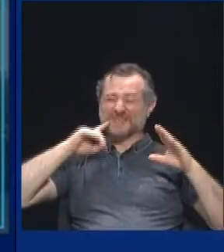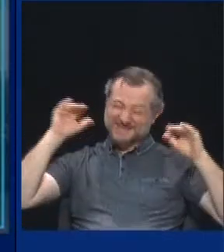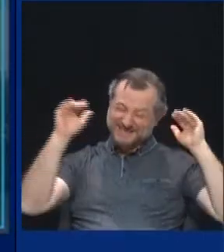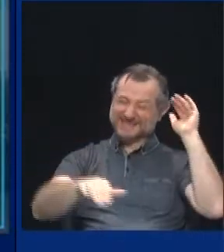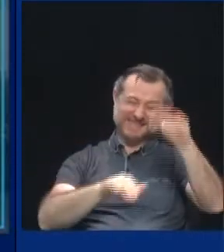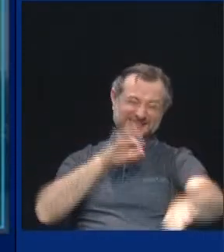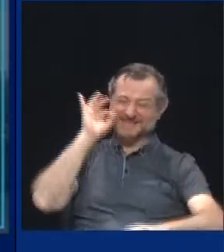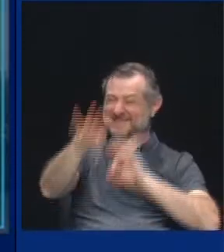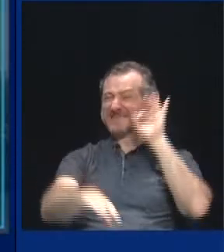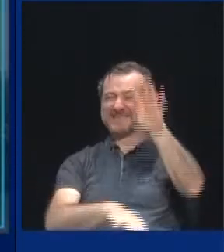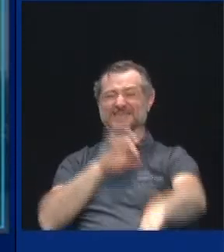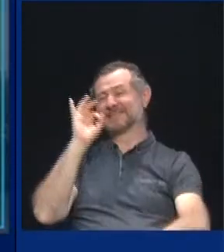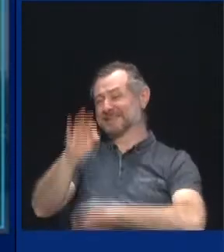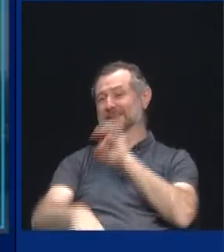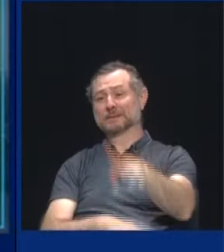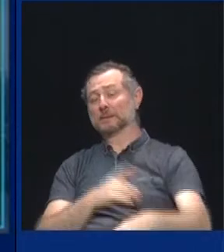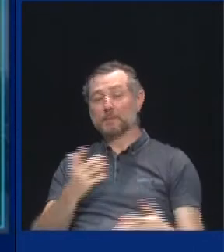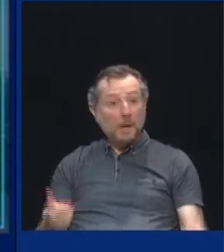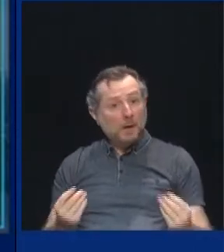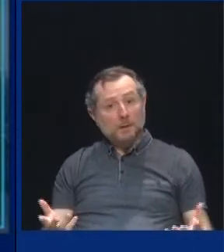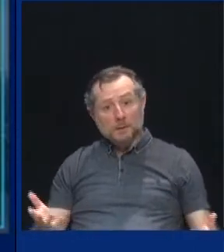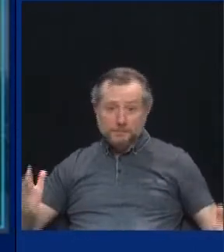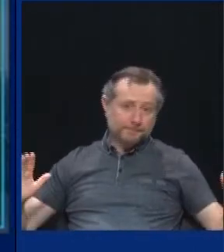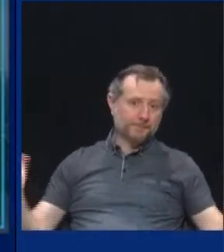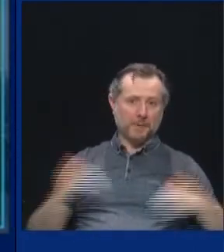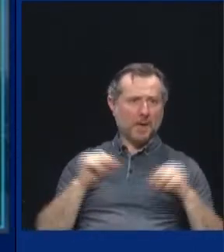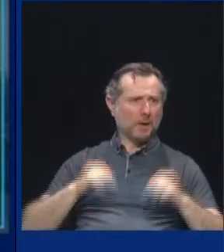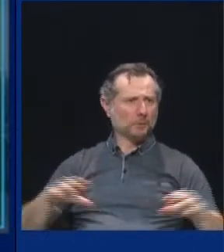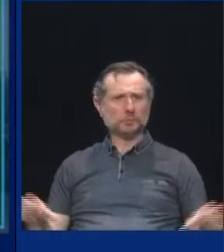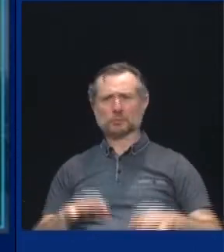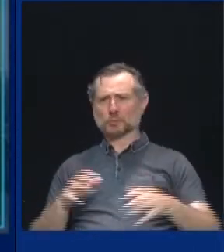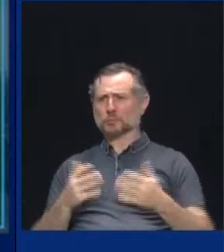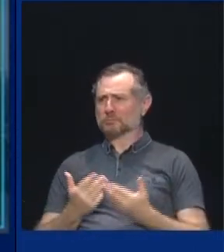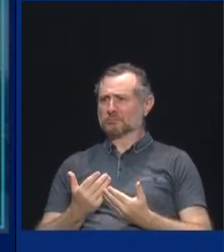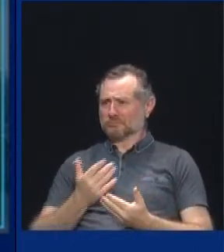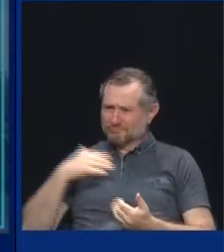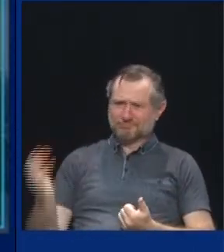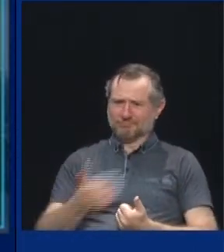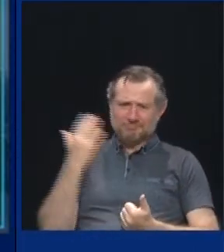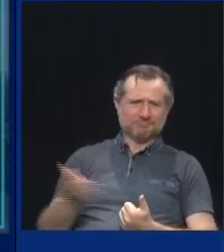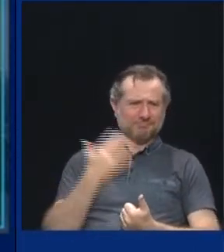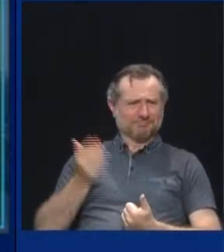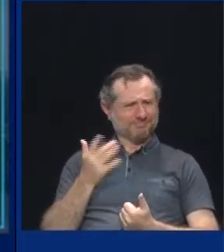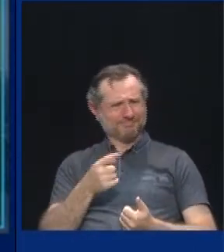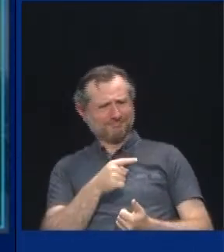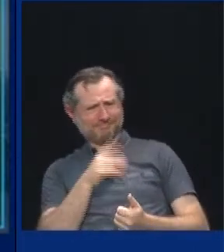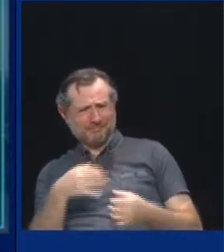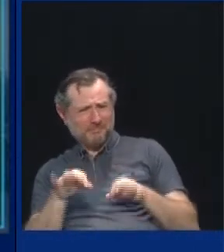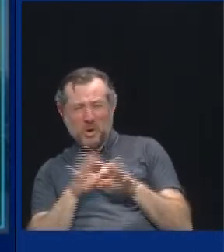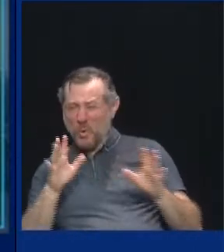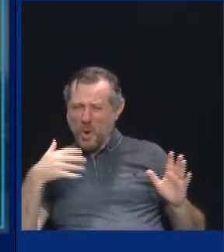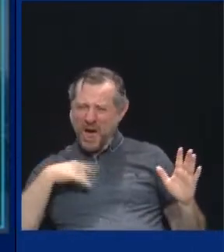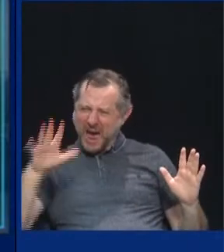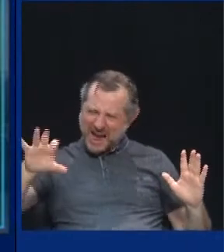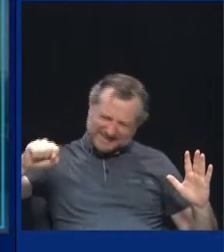NAME HAS SAID GET A VACCINE. EVERY SCIENTIST AND HEALTH PROFESSIONAL. EVERYBODY HAS SAID GET A VACCINE.